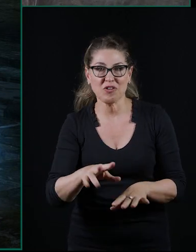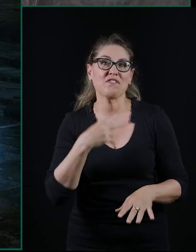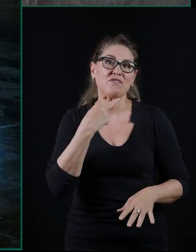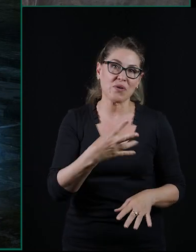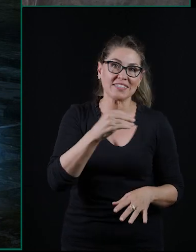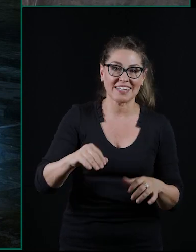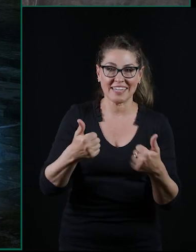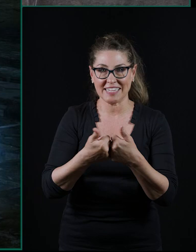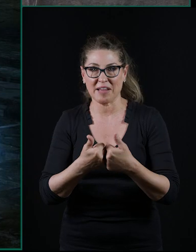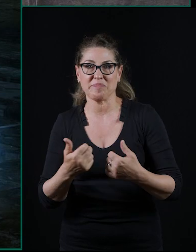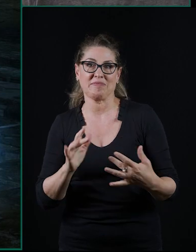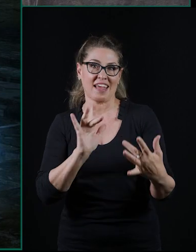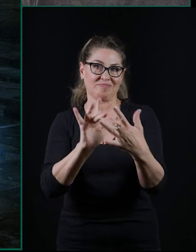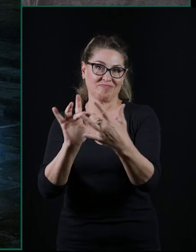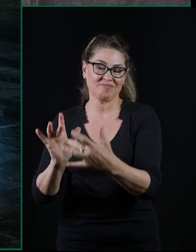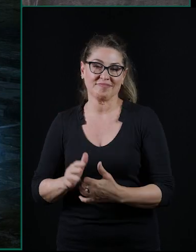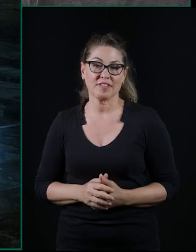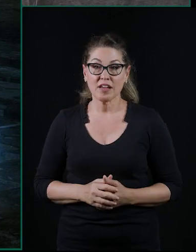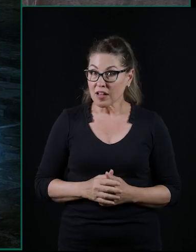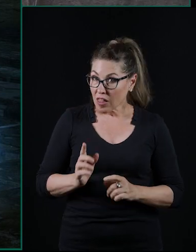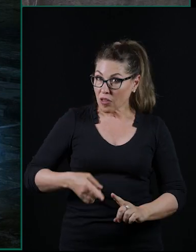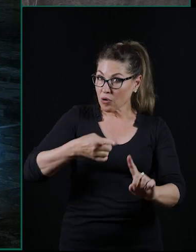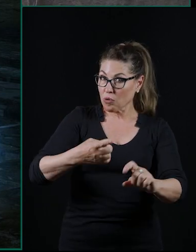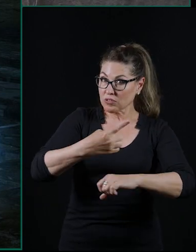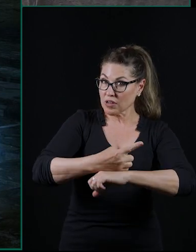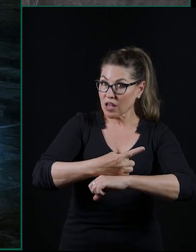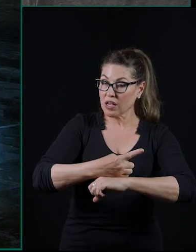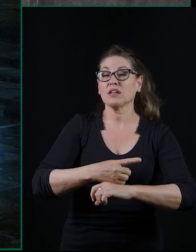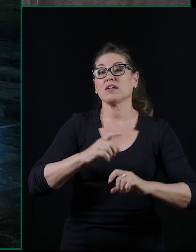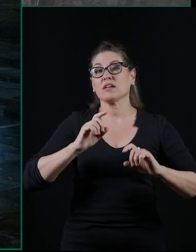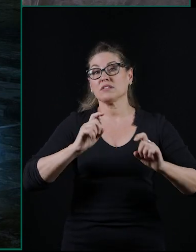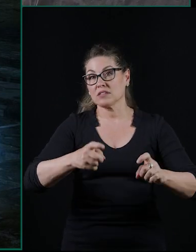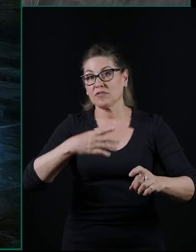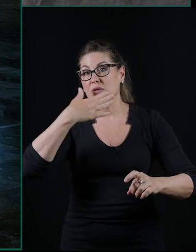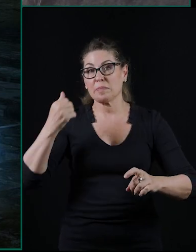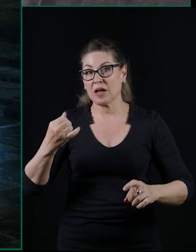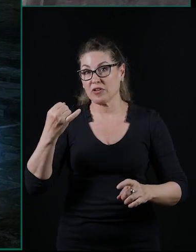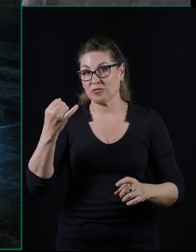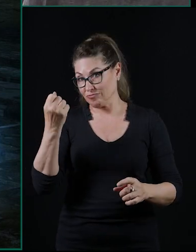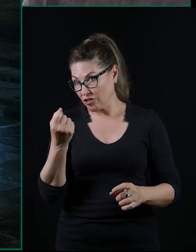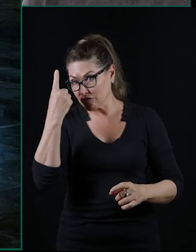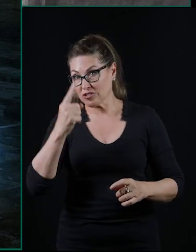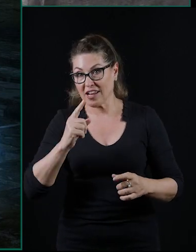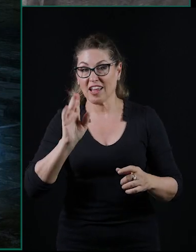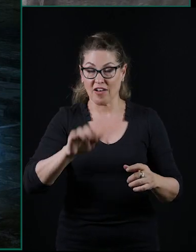So the goal for today is to give you a better understanding of what PlayFab Party is,